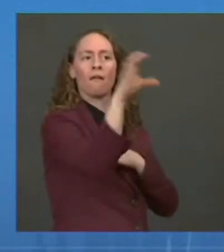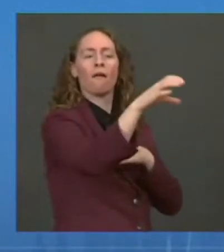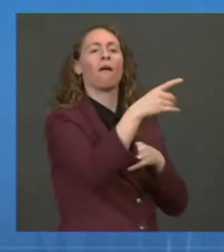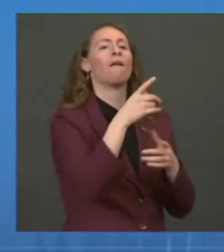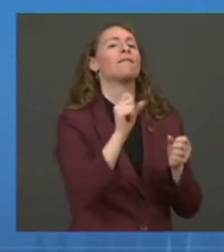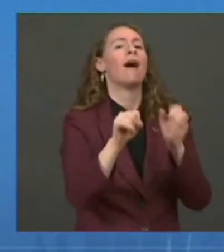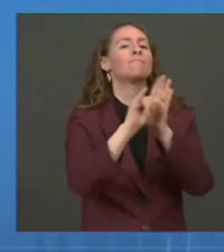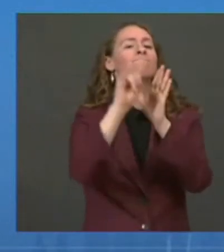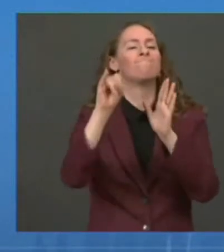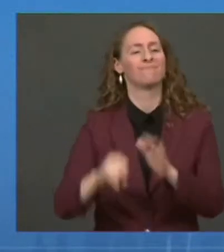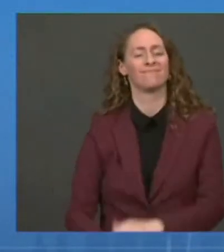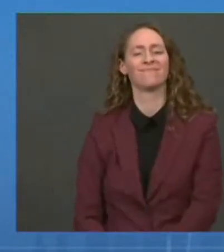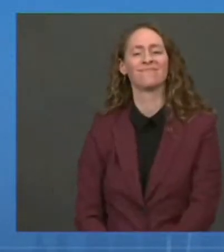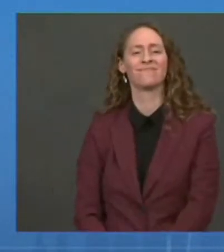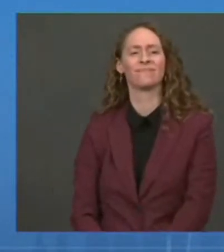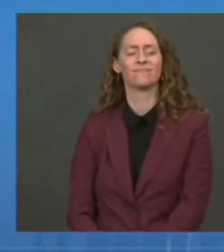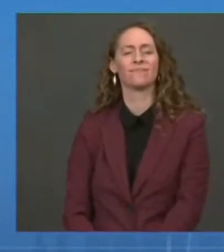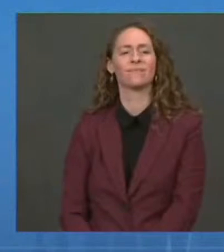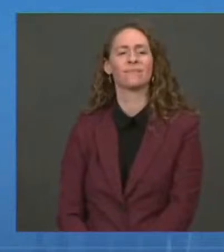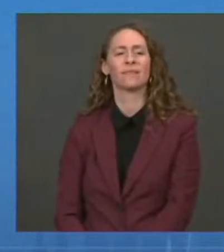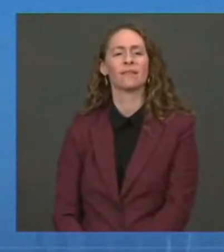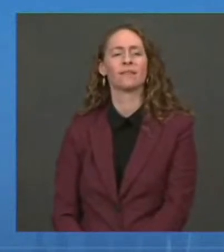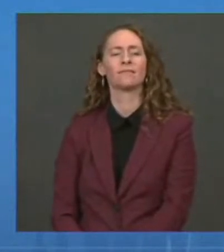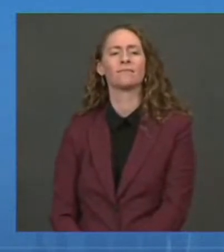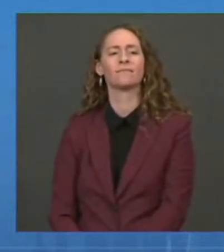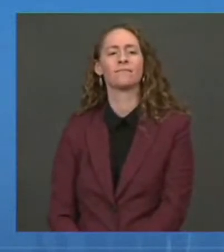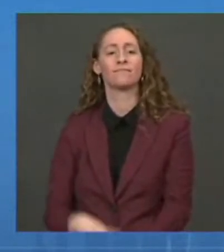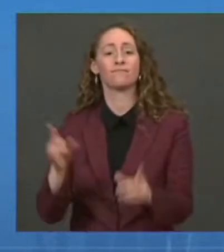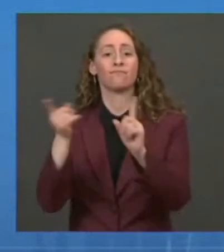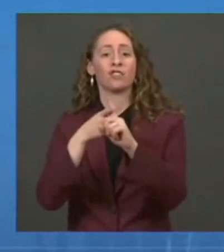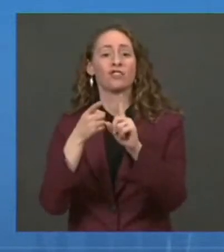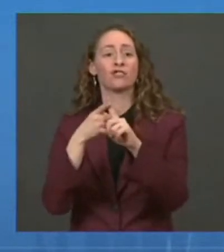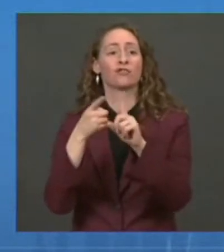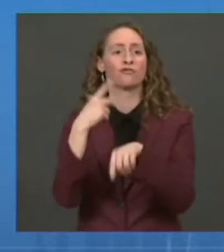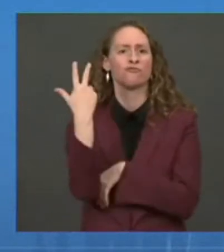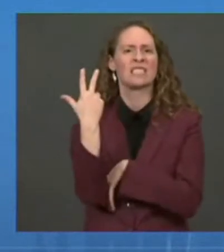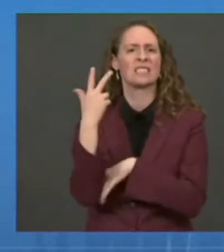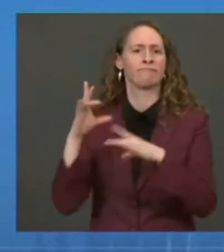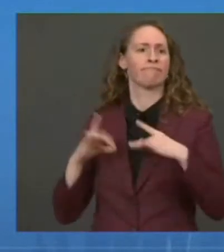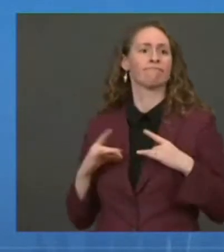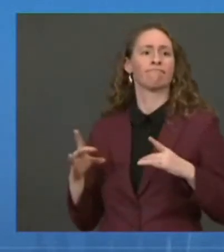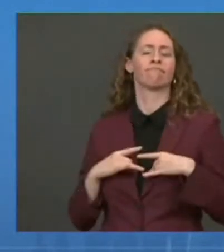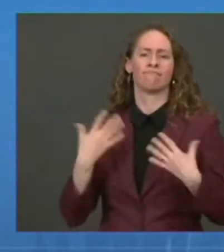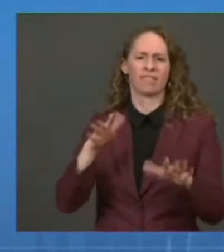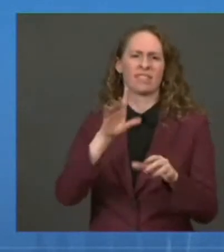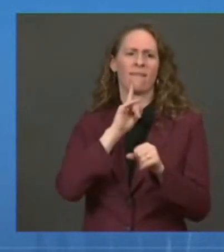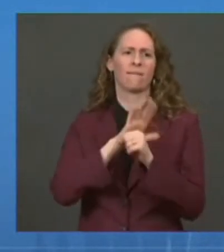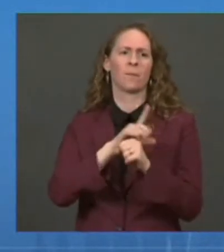AND THE SEQUENCE IS FROM THE FIRST THREE U.S. CASES WERE